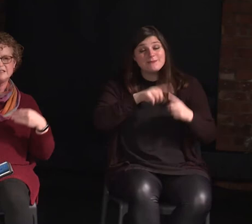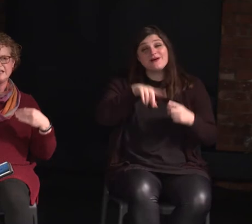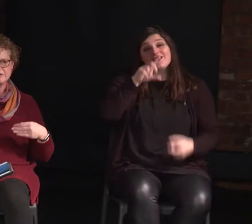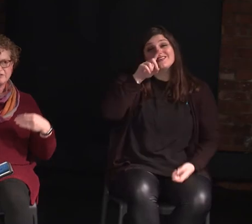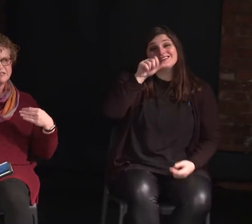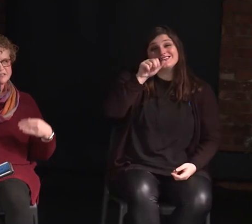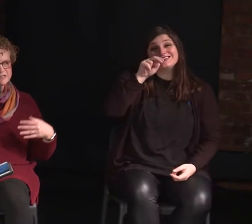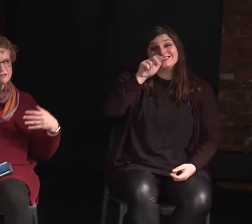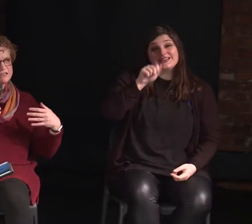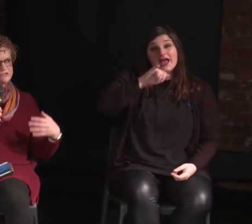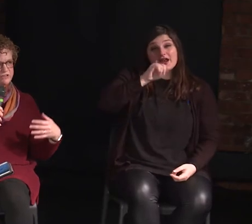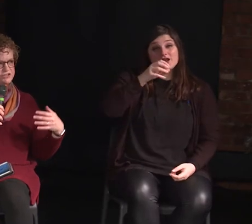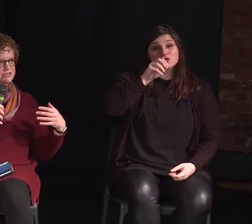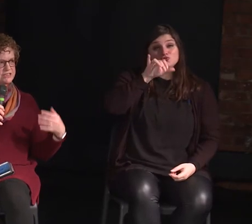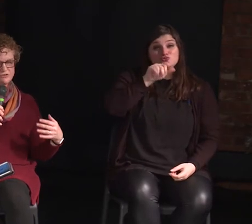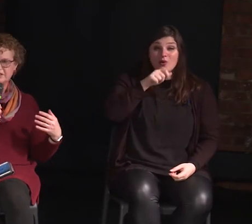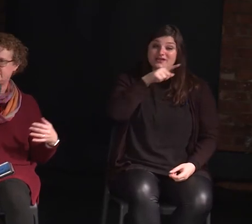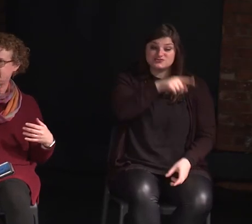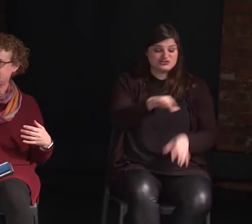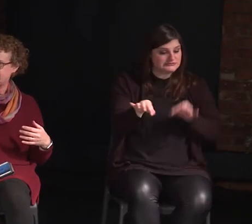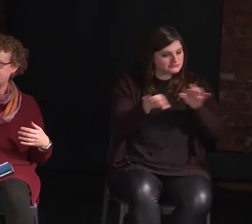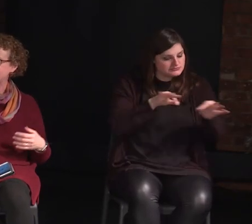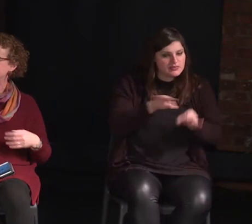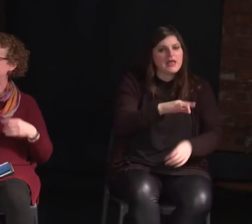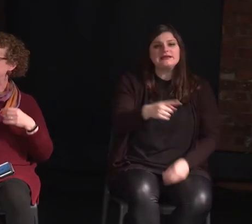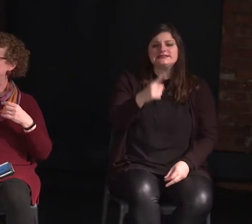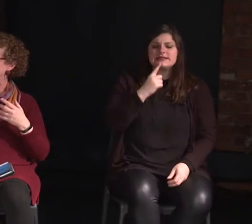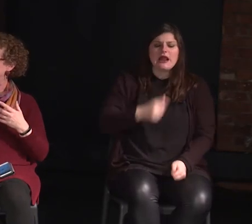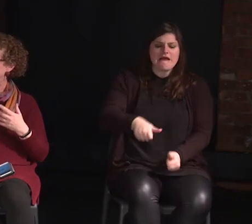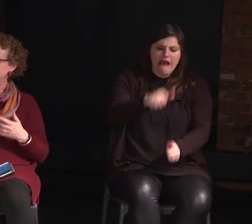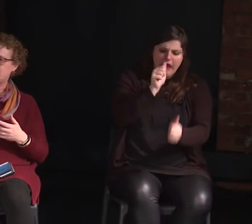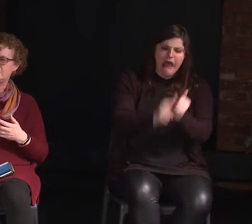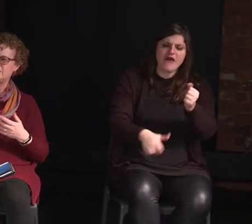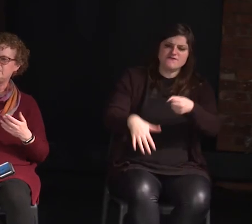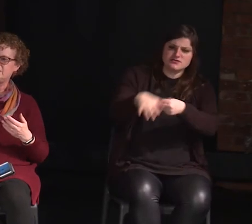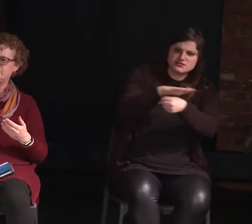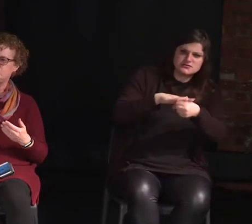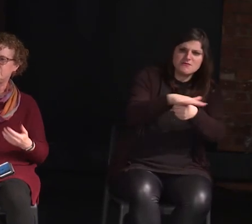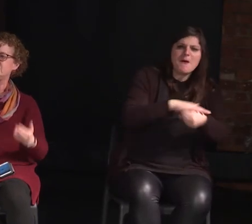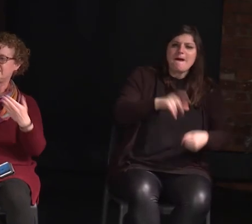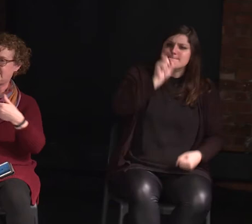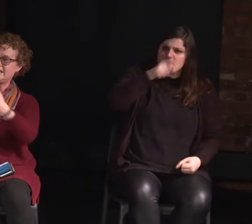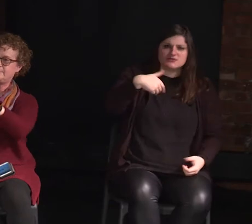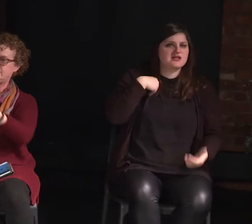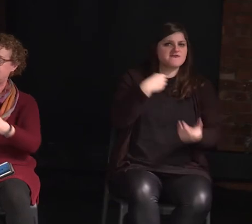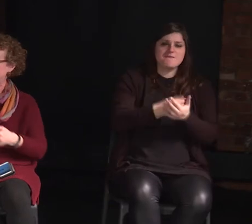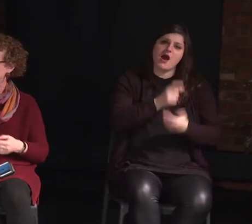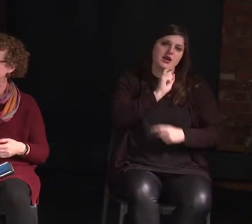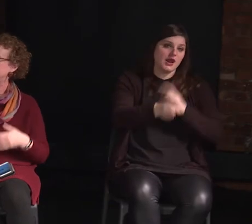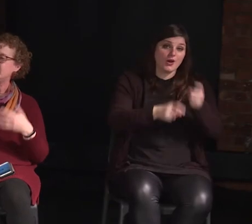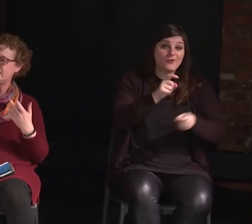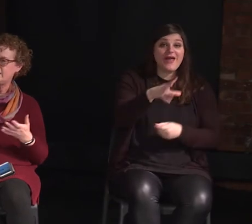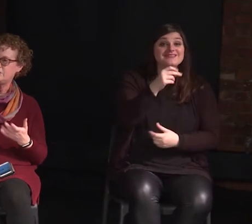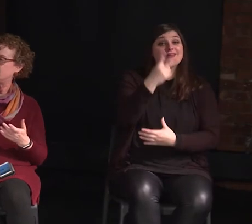in every single congressional district in the country. It meant that there was bipartisan support because, as Bob said earlier, it occurred